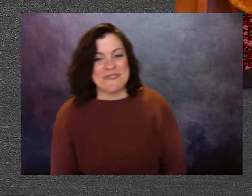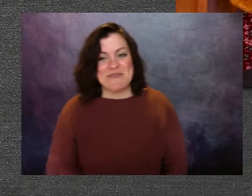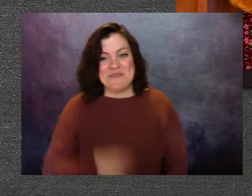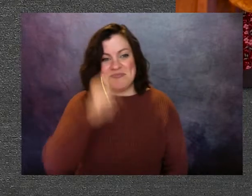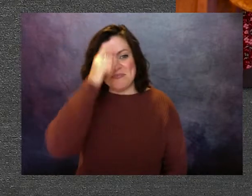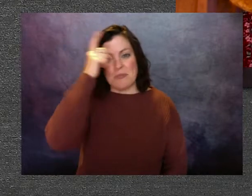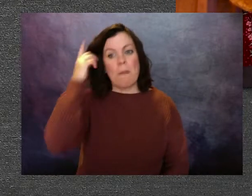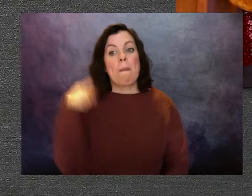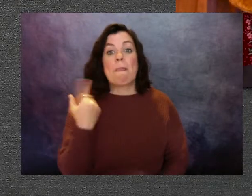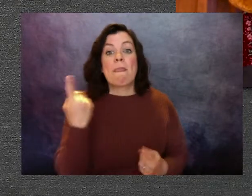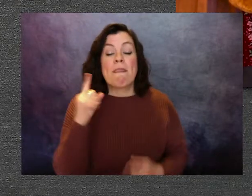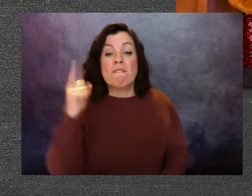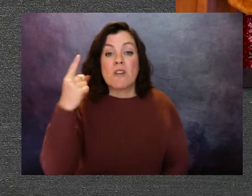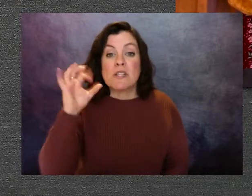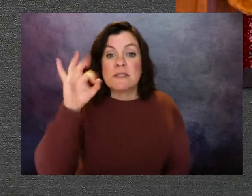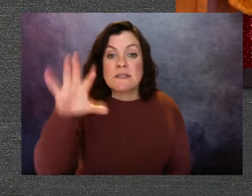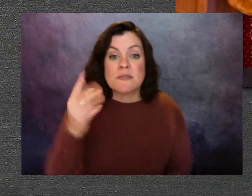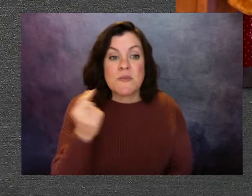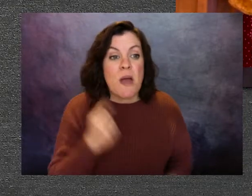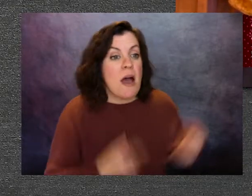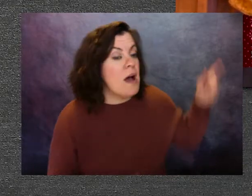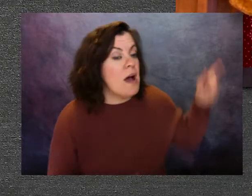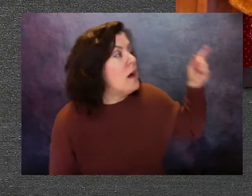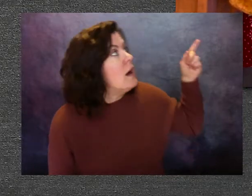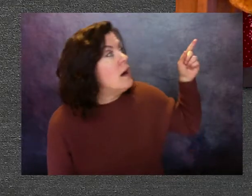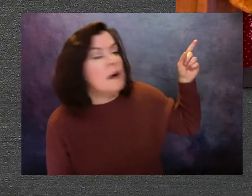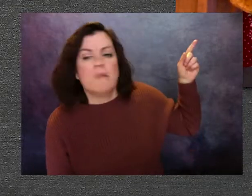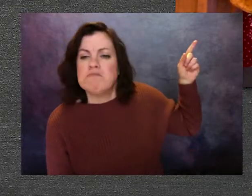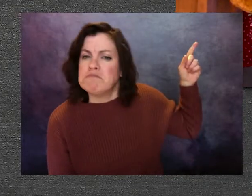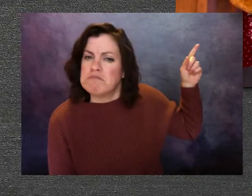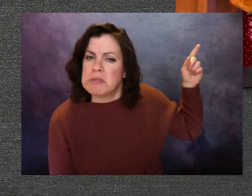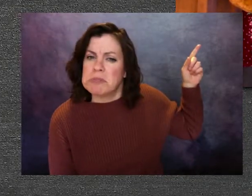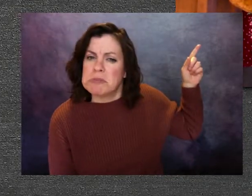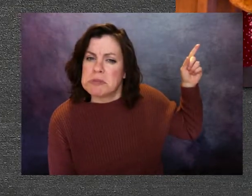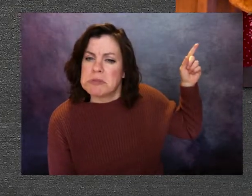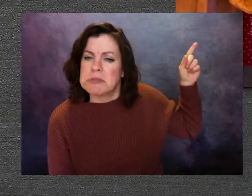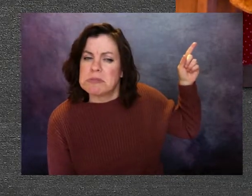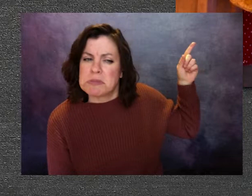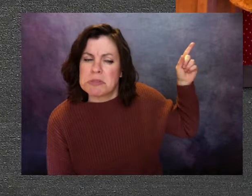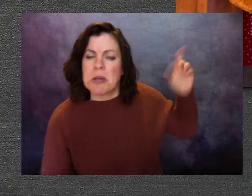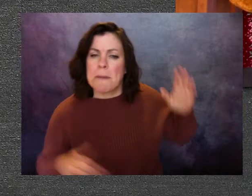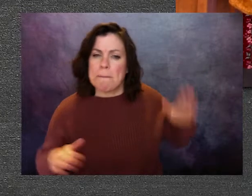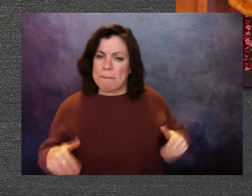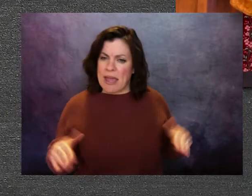Our first clue friends oh it's over here this time. Our first clue is some pants. There are some brownish pants.